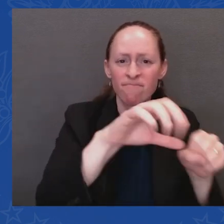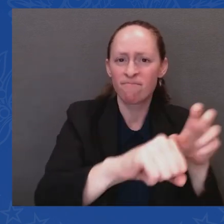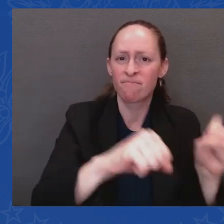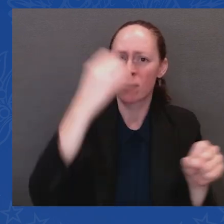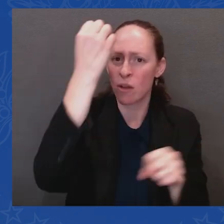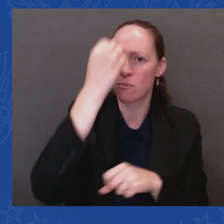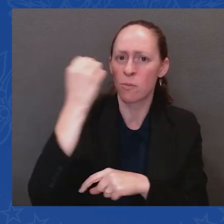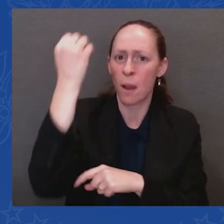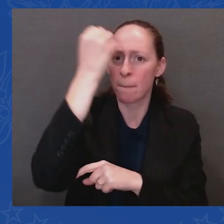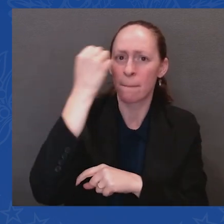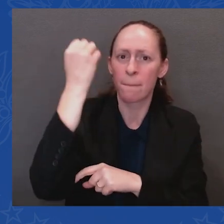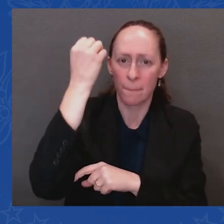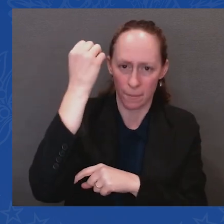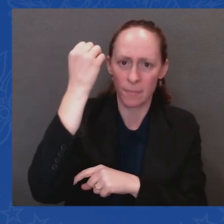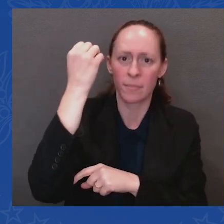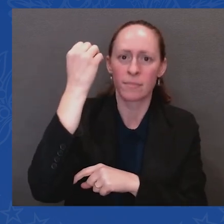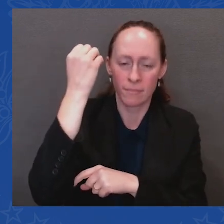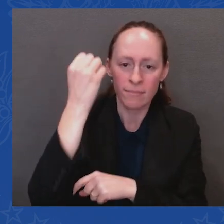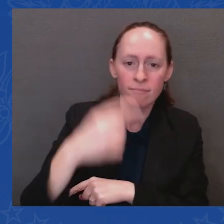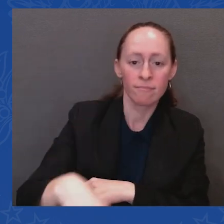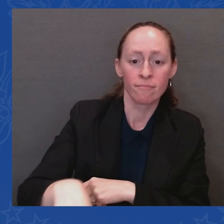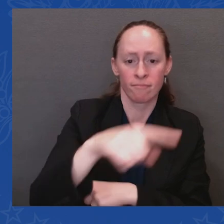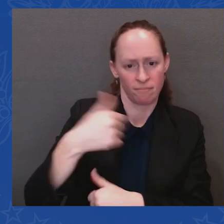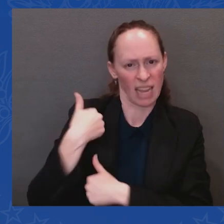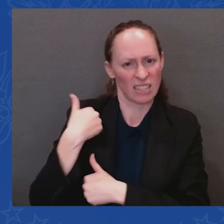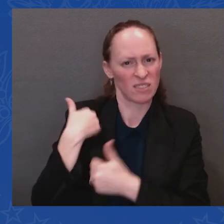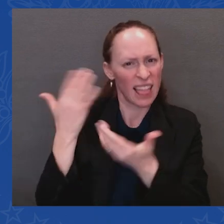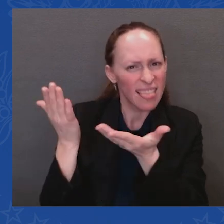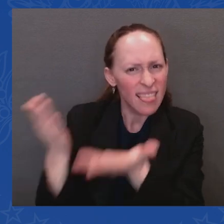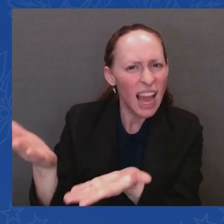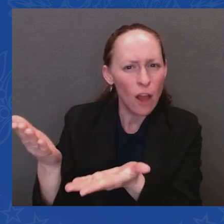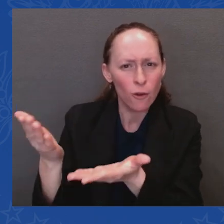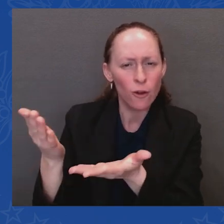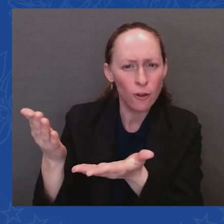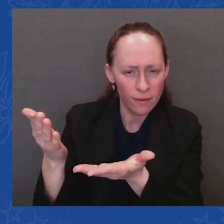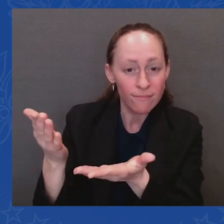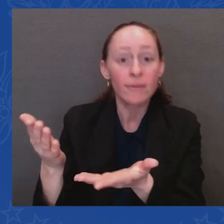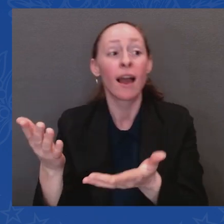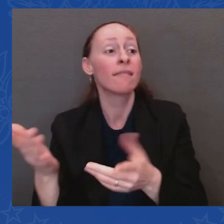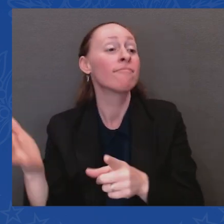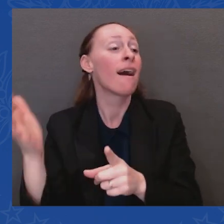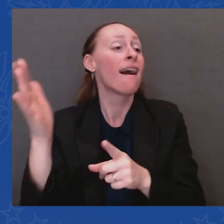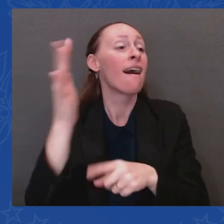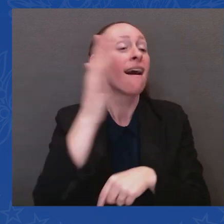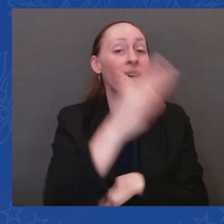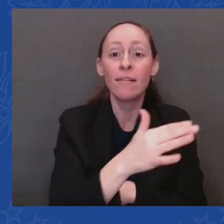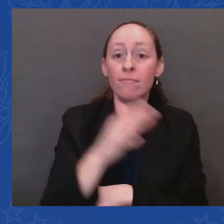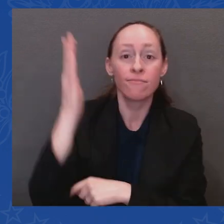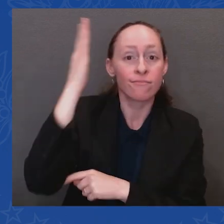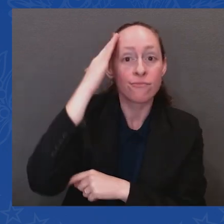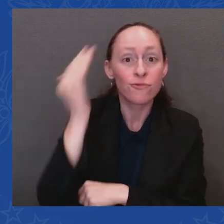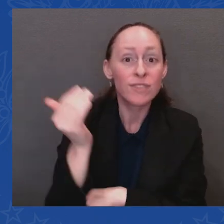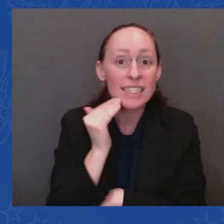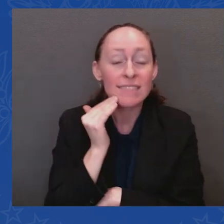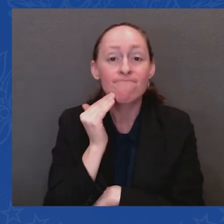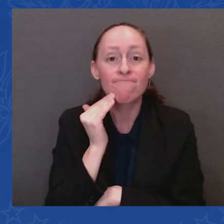They were there when called upon to face the oppression in the frozen rice paddies of Korea and the sweltering jungles of Vietnam.